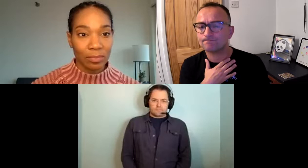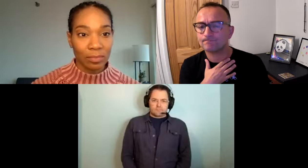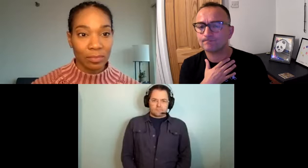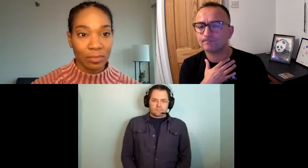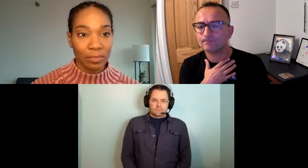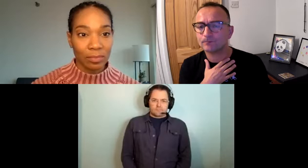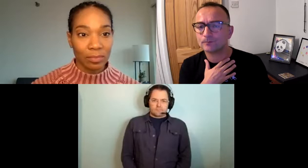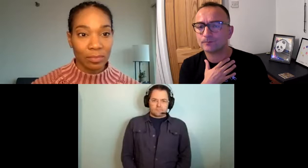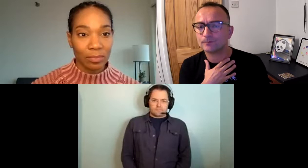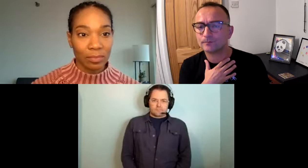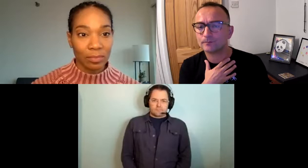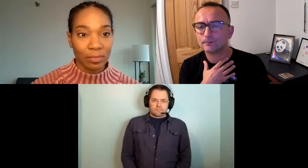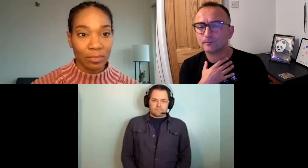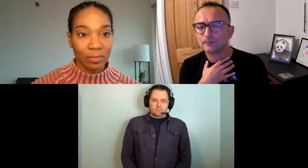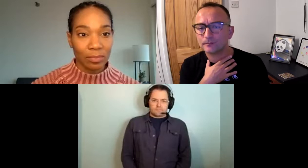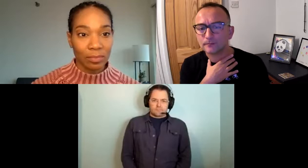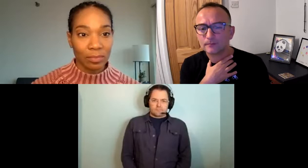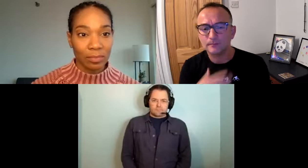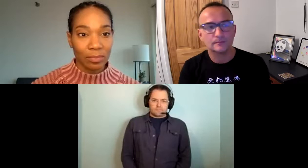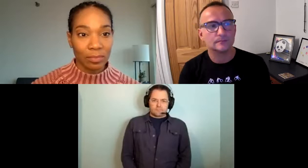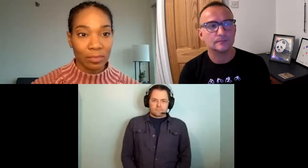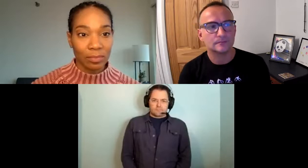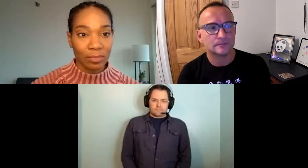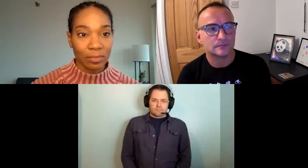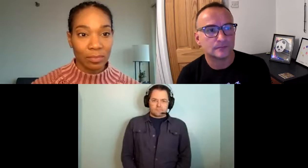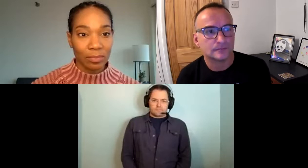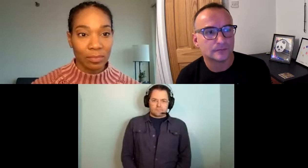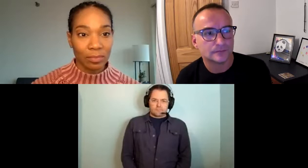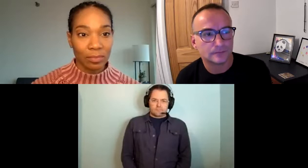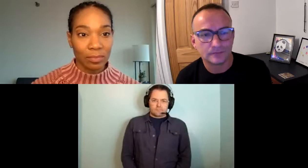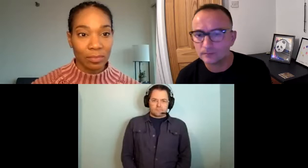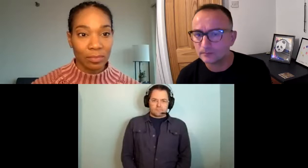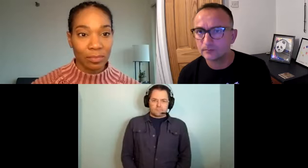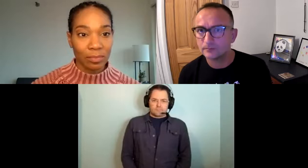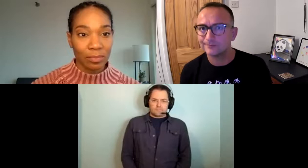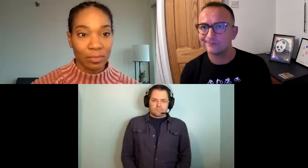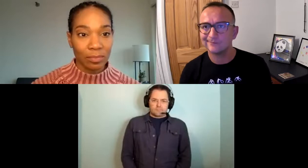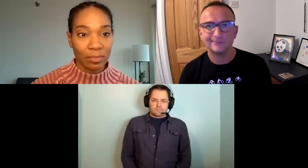academy that protects or helps to develop or talks about the correct usage.